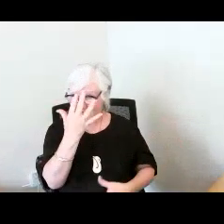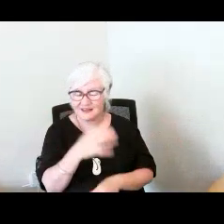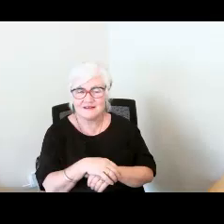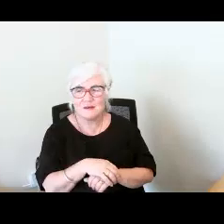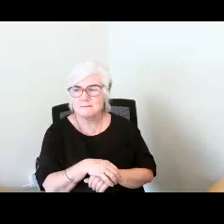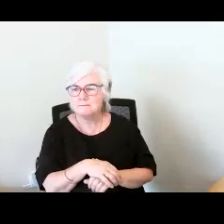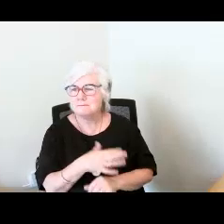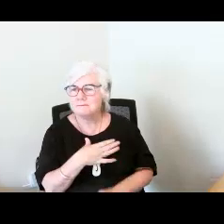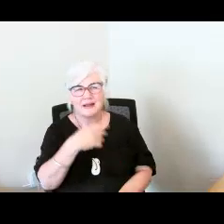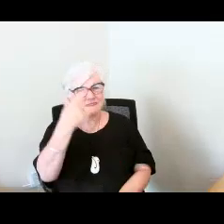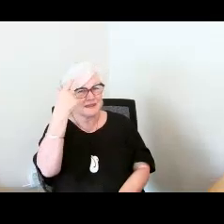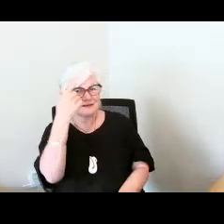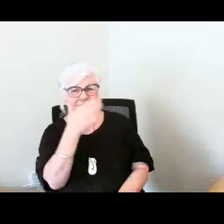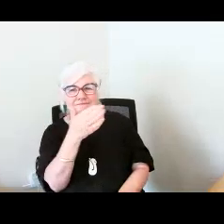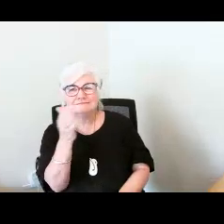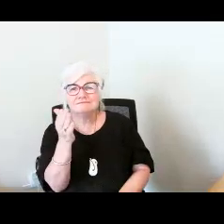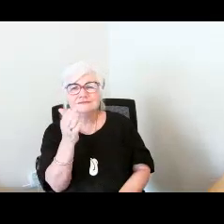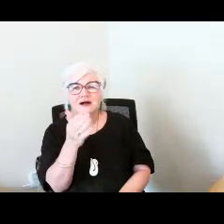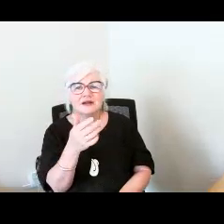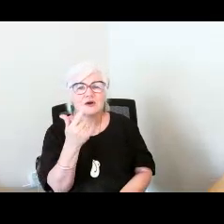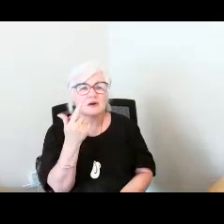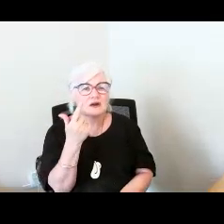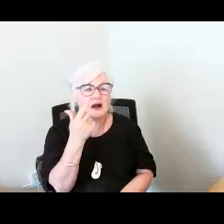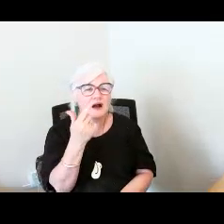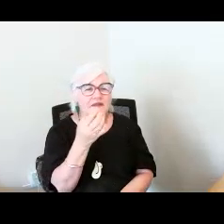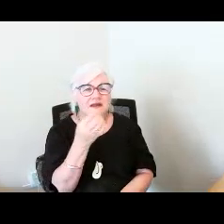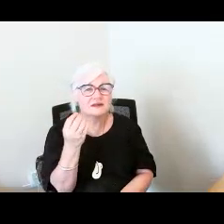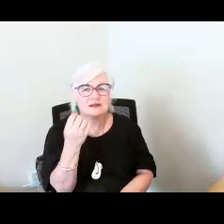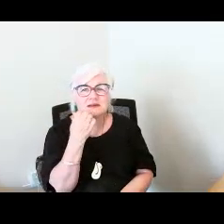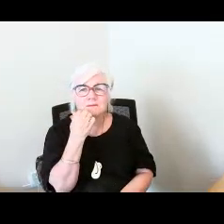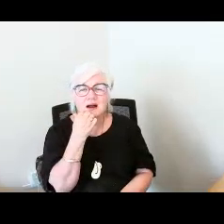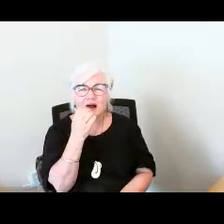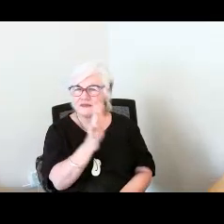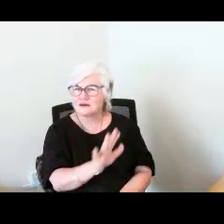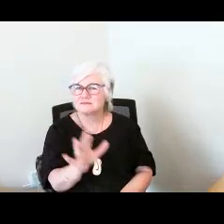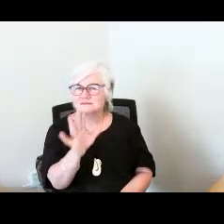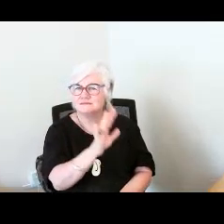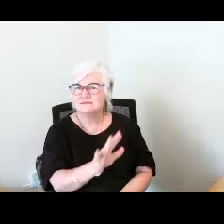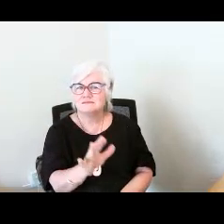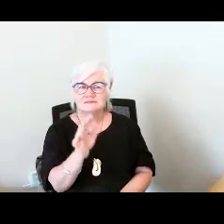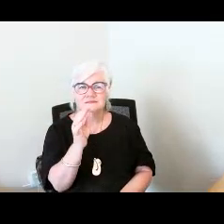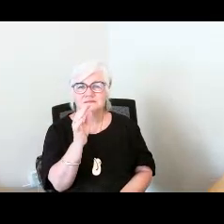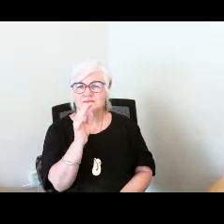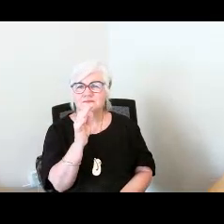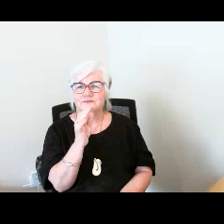we got up to, I didn't quite get the number there. I think it was about